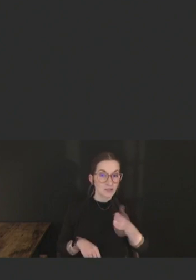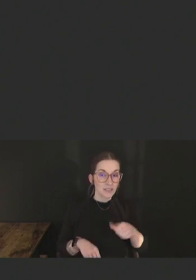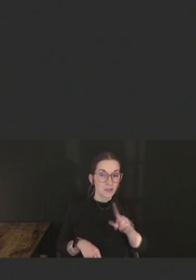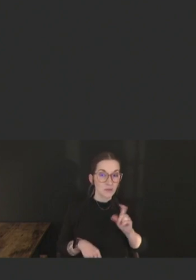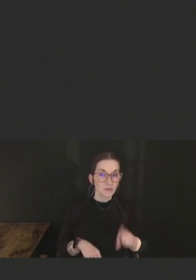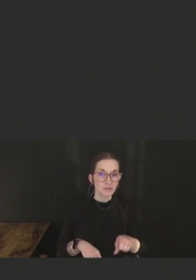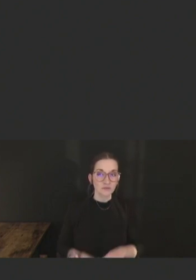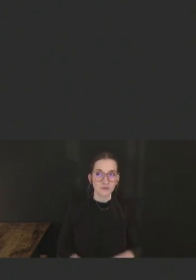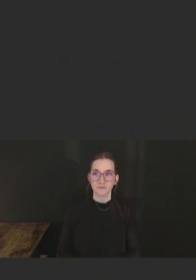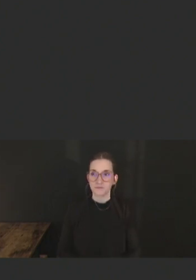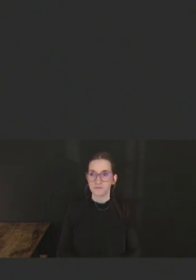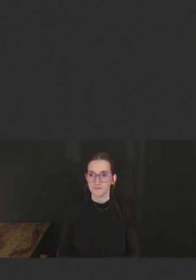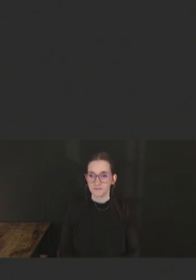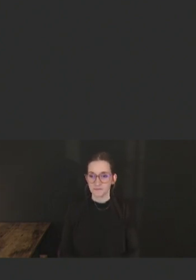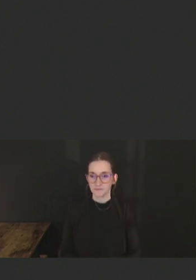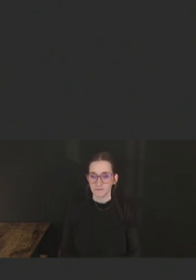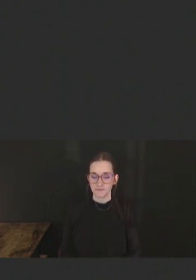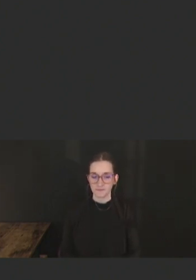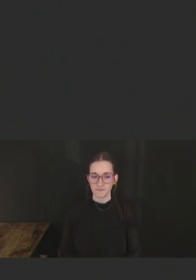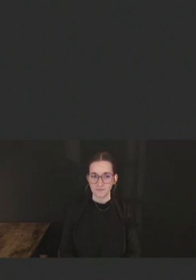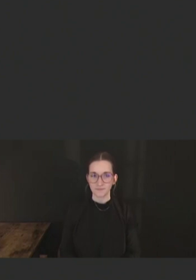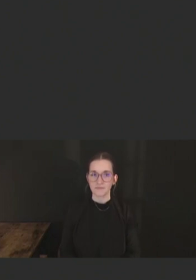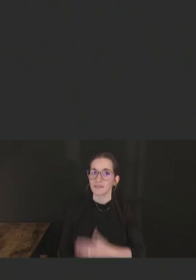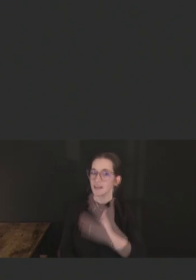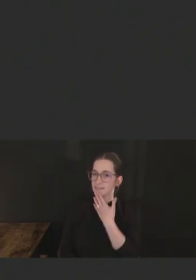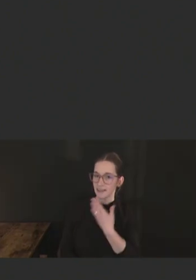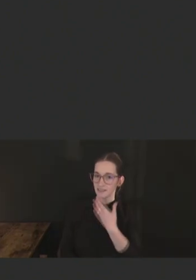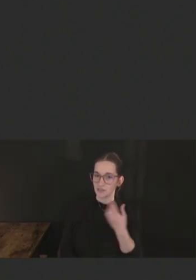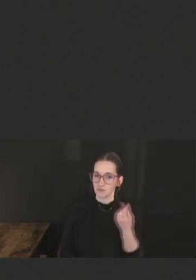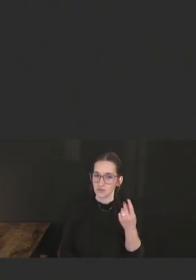Robert Hopkins: Thank you, Dr. El Sahly.